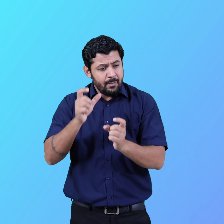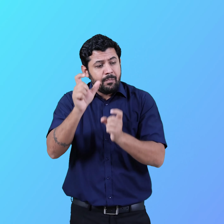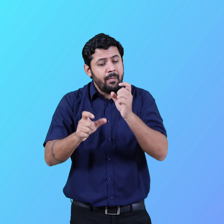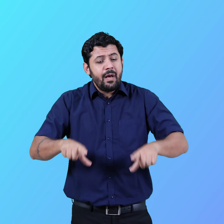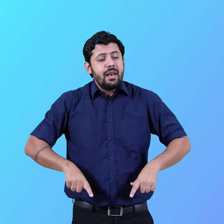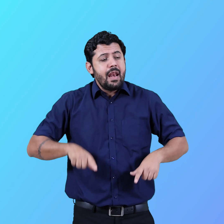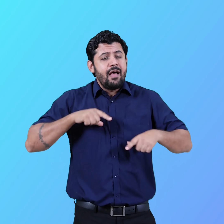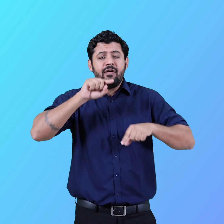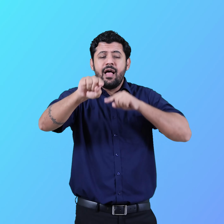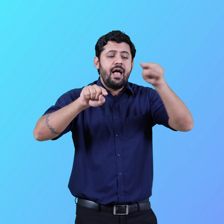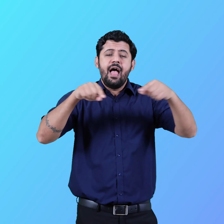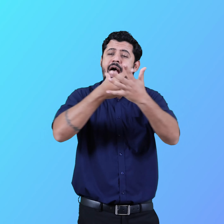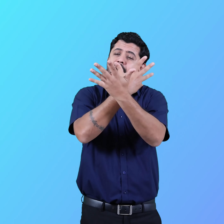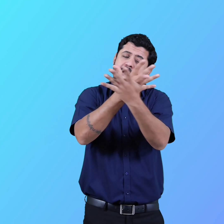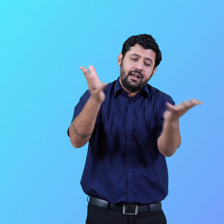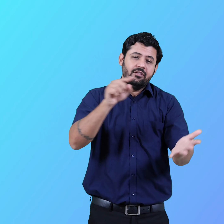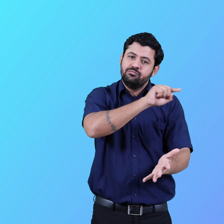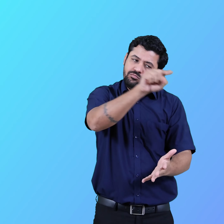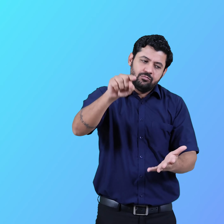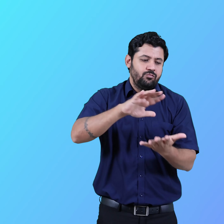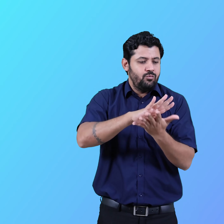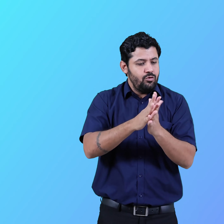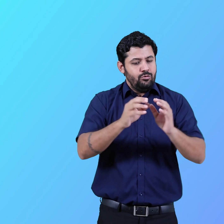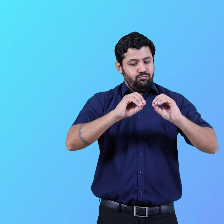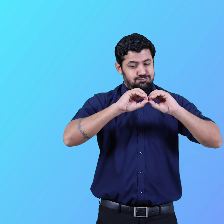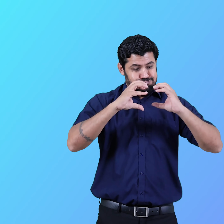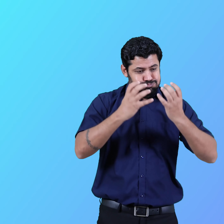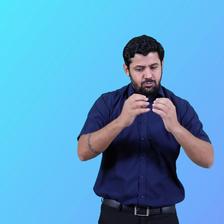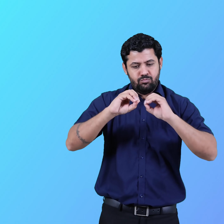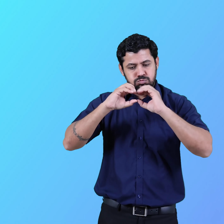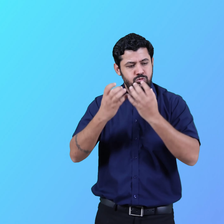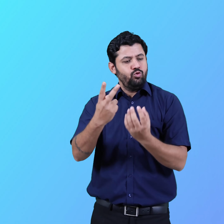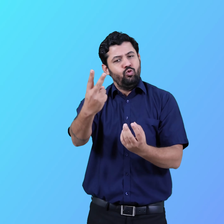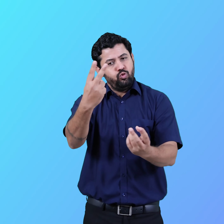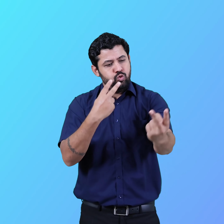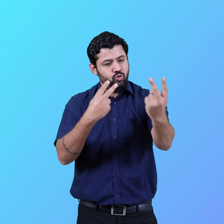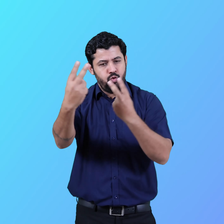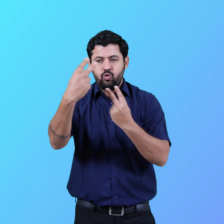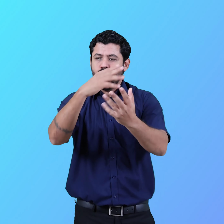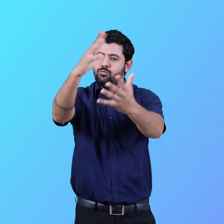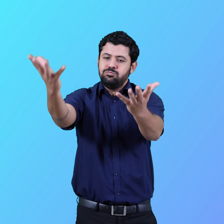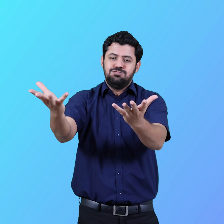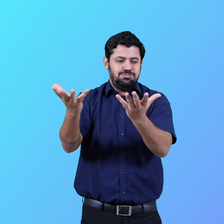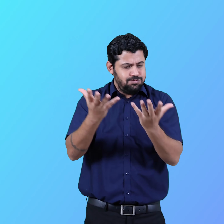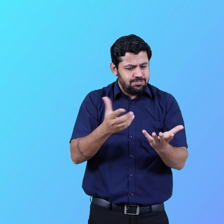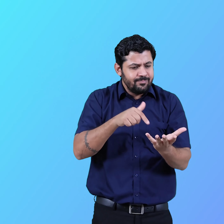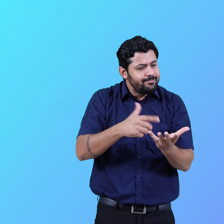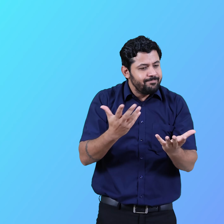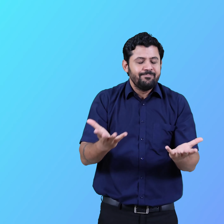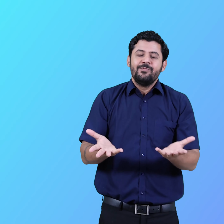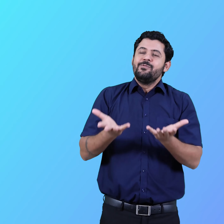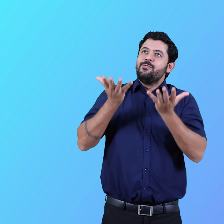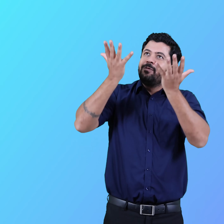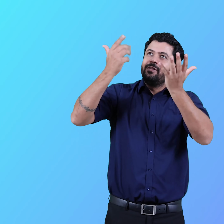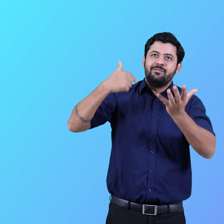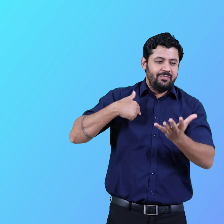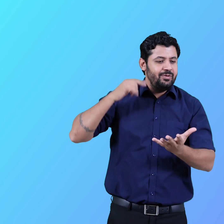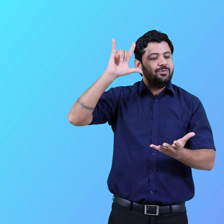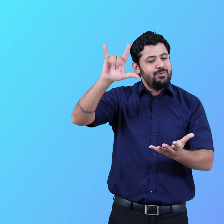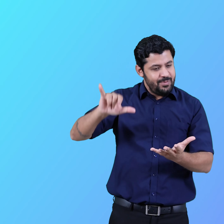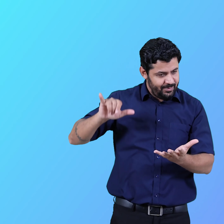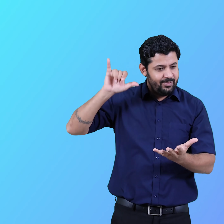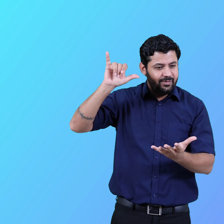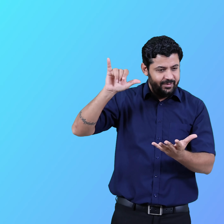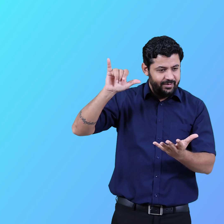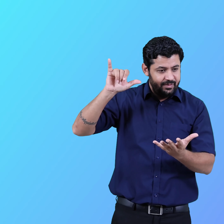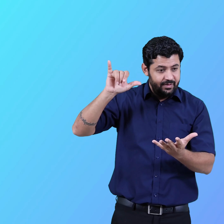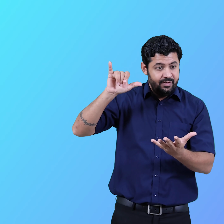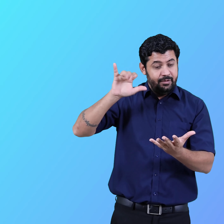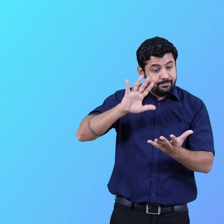Use yeast and two kilogrammes of flour to make those loaves of bread. That will be your gift to the LORD from your first harvest.